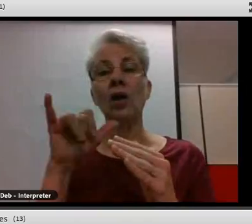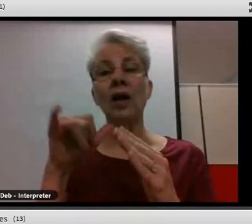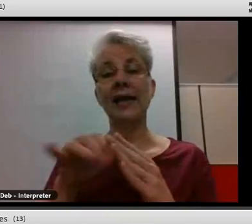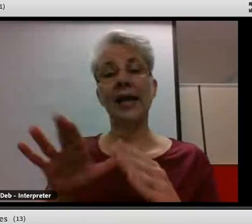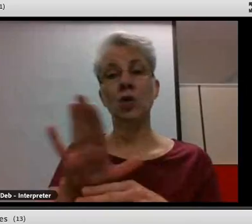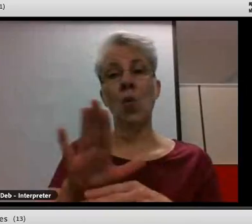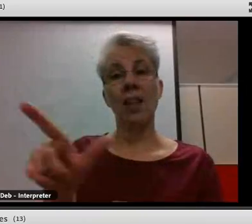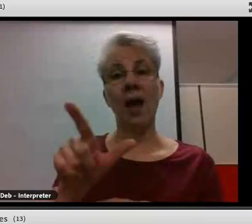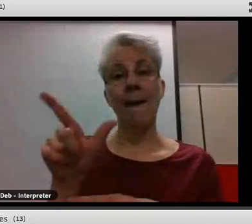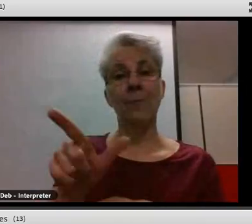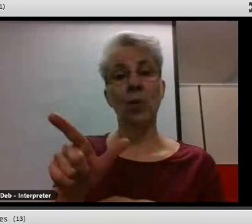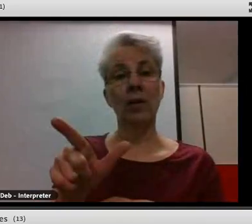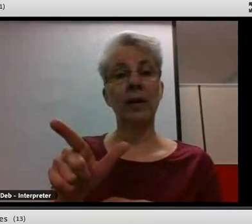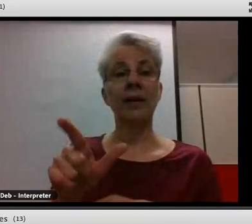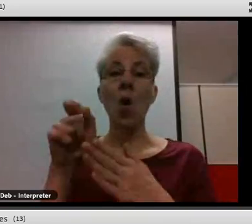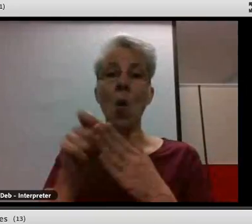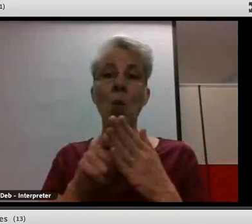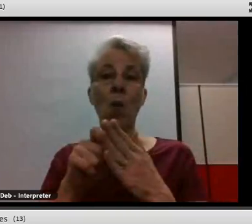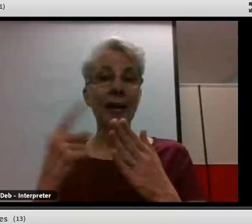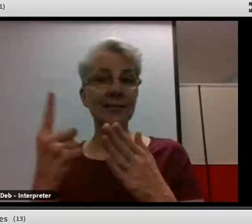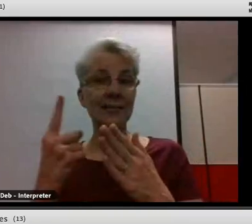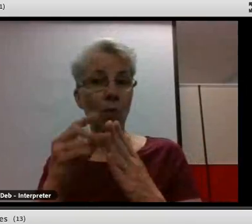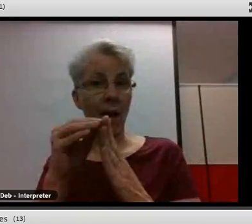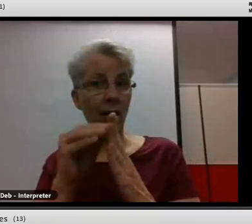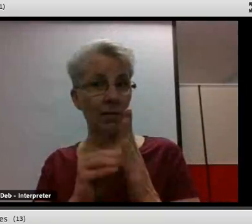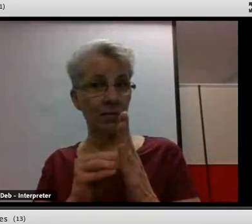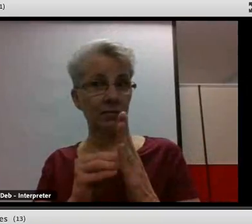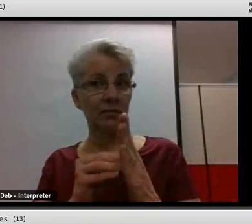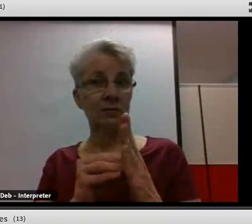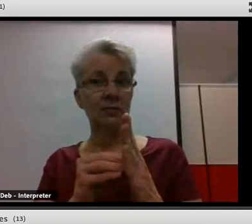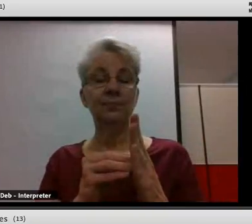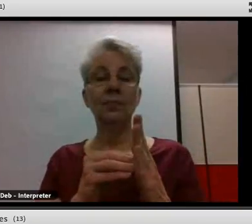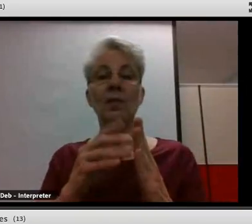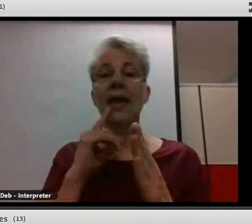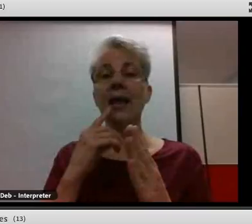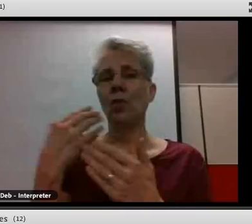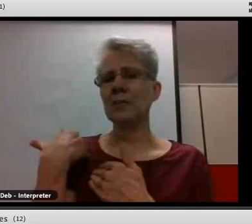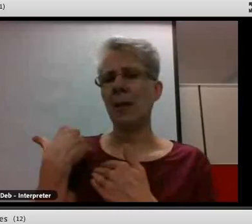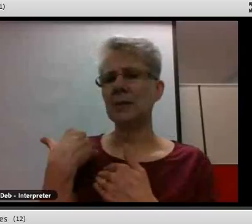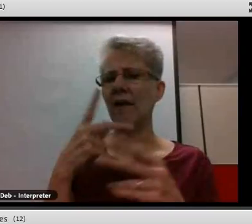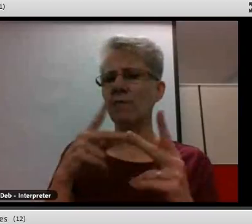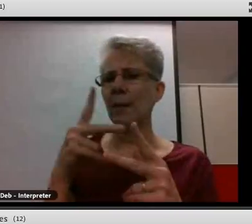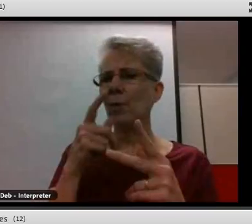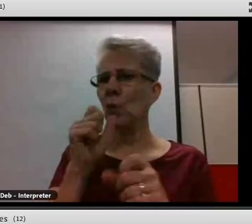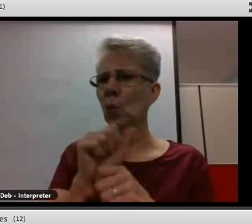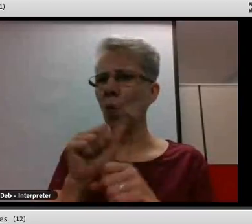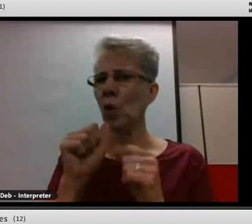that we kind of talked a little bit about earlier, and again, those principles of perceivable,